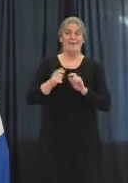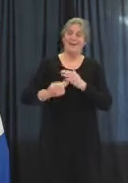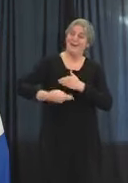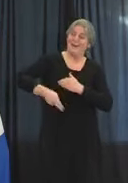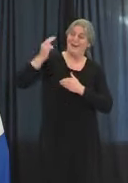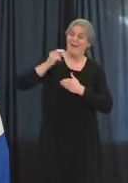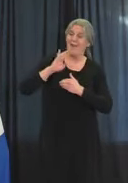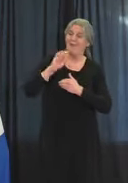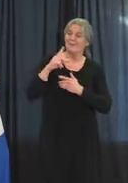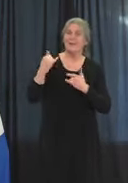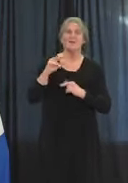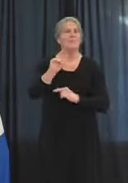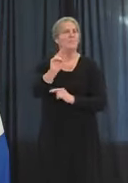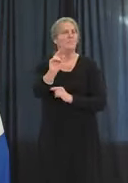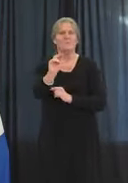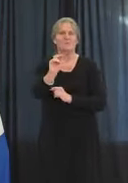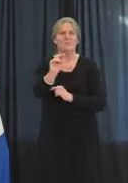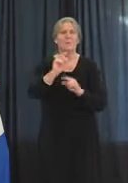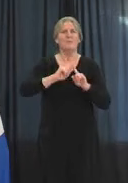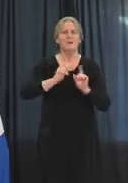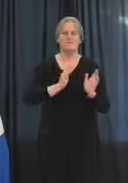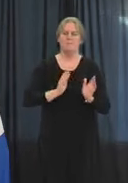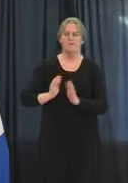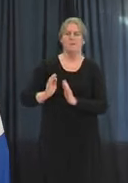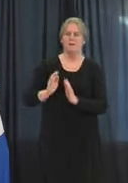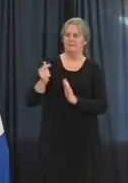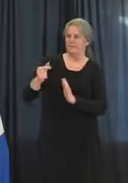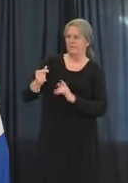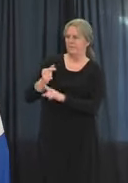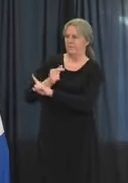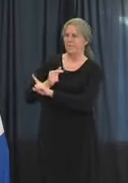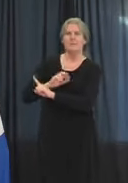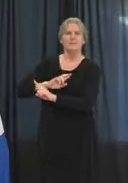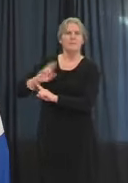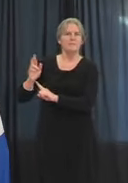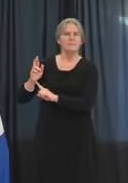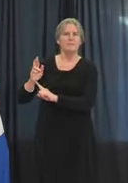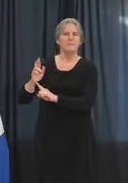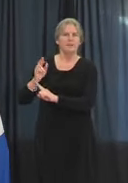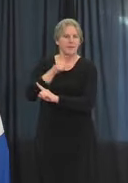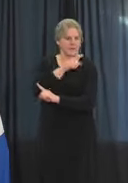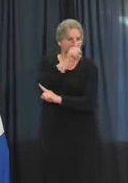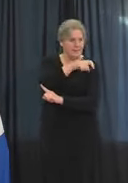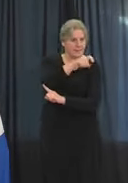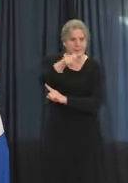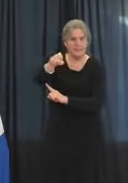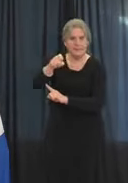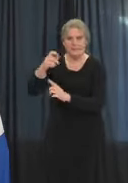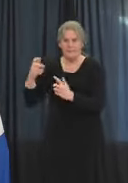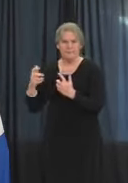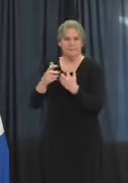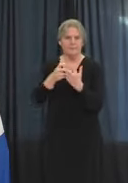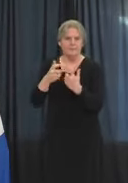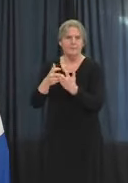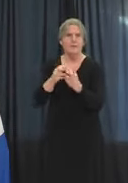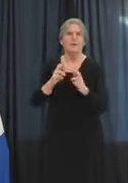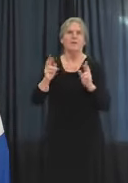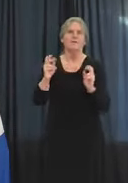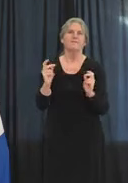territory. Rather, it prepares the government for what the needs will be in the days and weeks